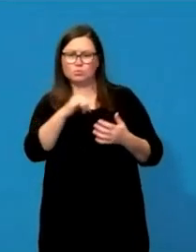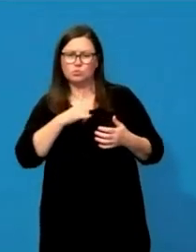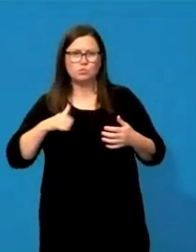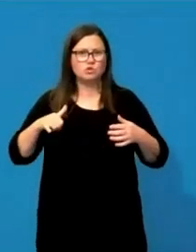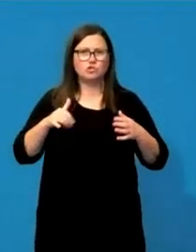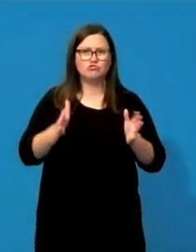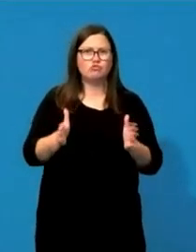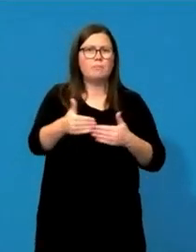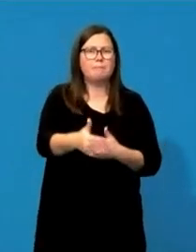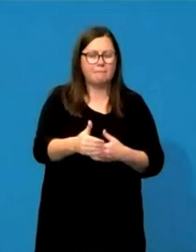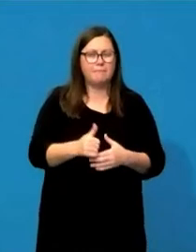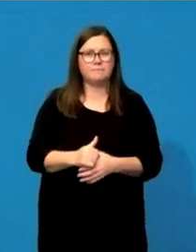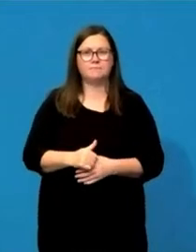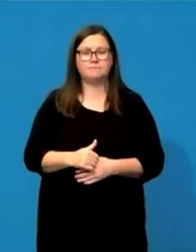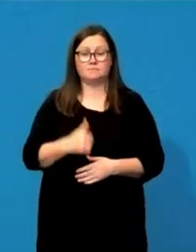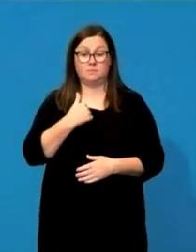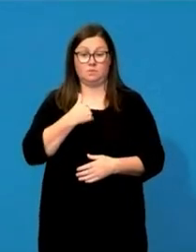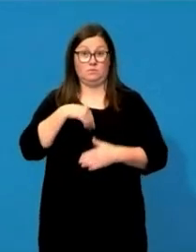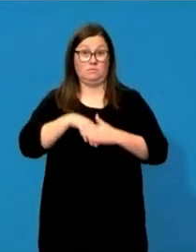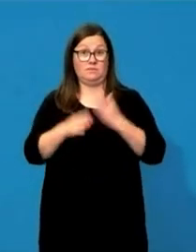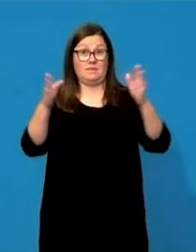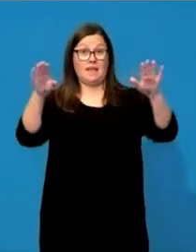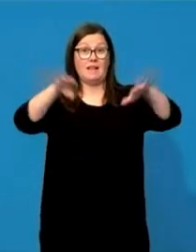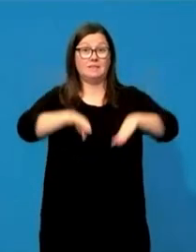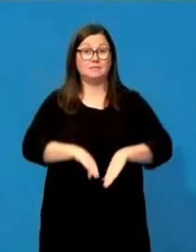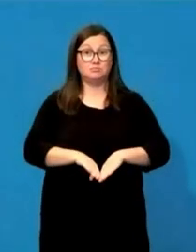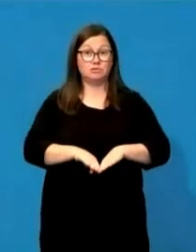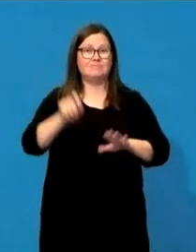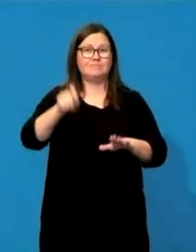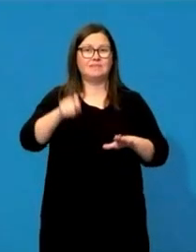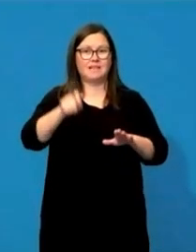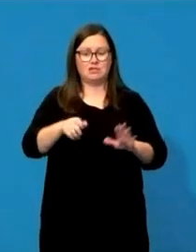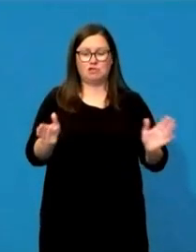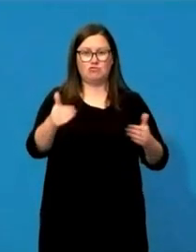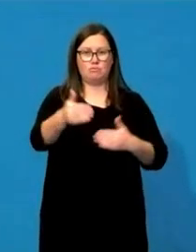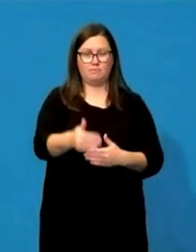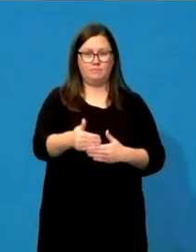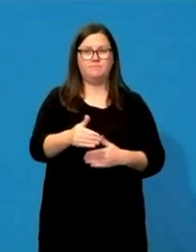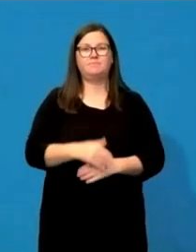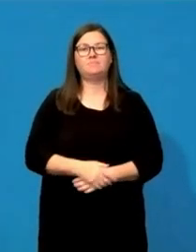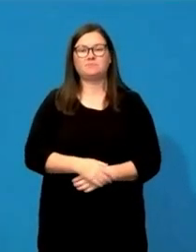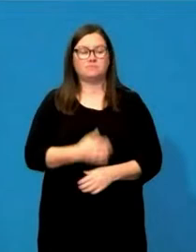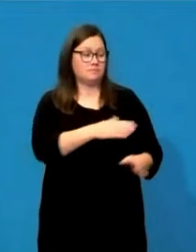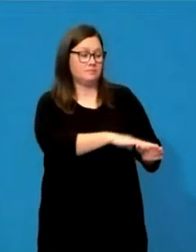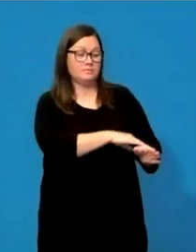hearing room in Alice Springs, and on my left is Commissioner Mason, and on my right